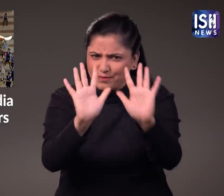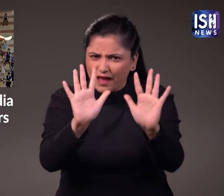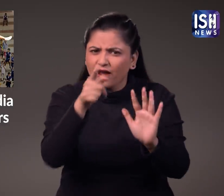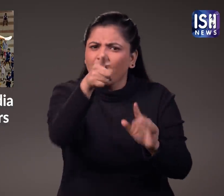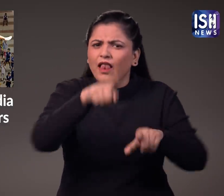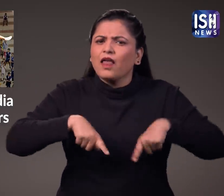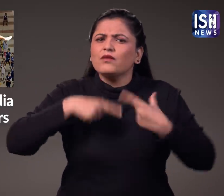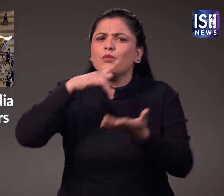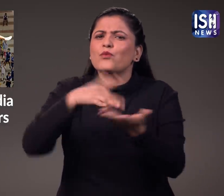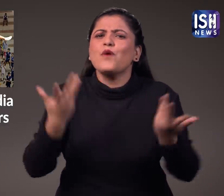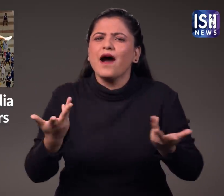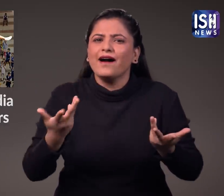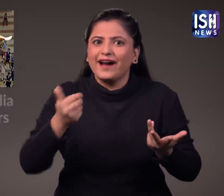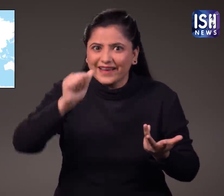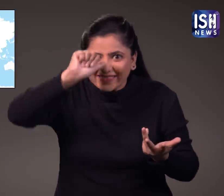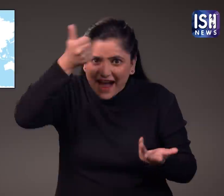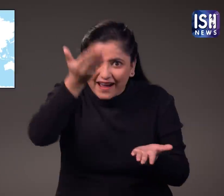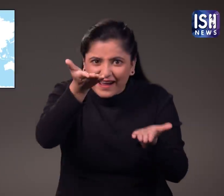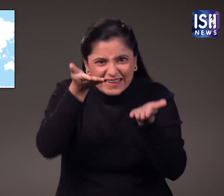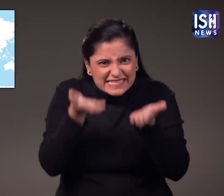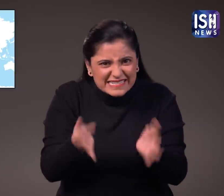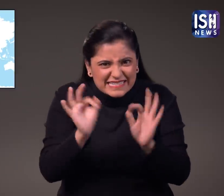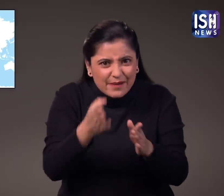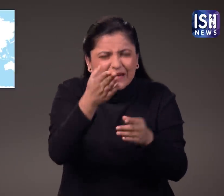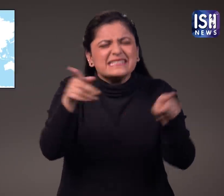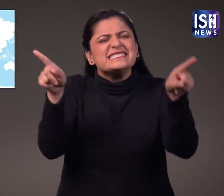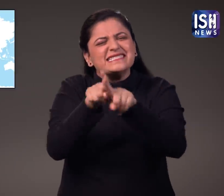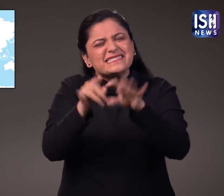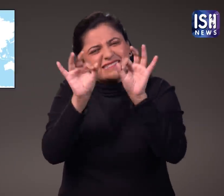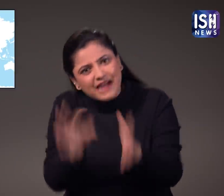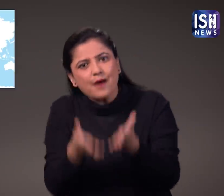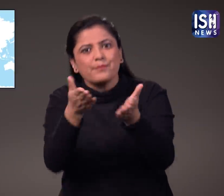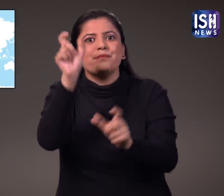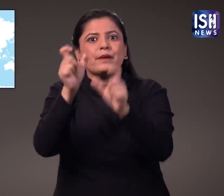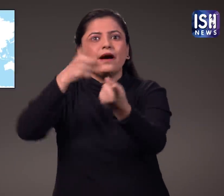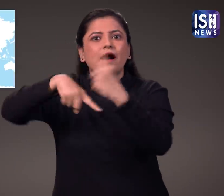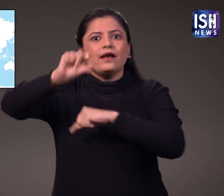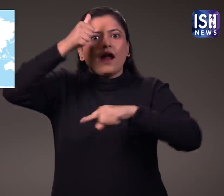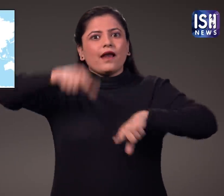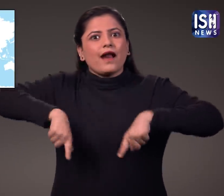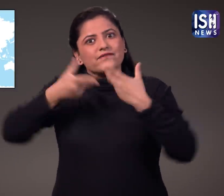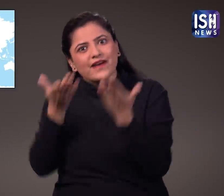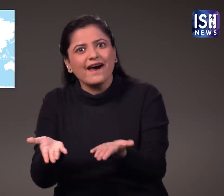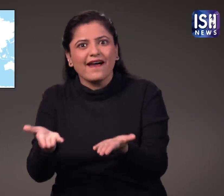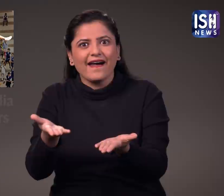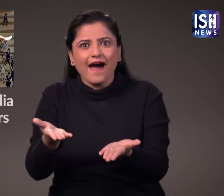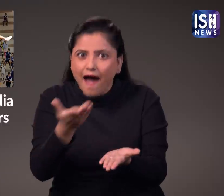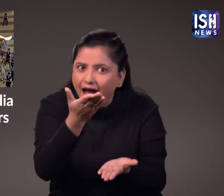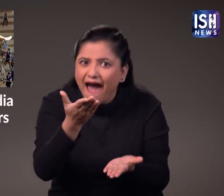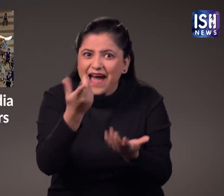But wait! We are from India and these people with superpower are from India as well. Wow!